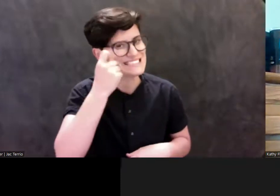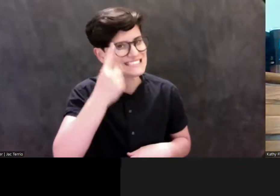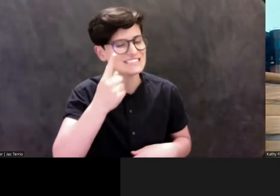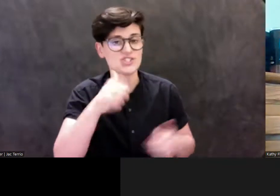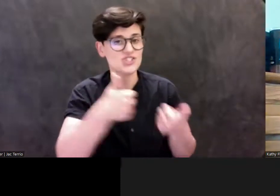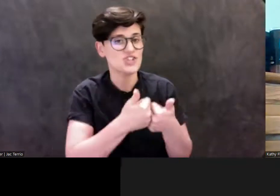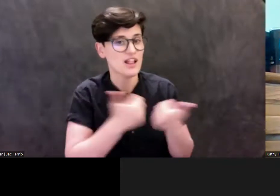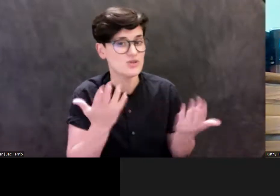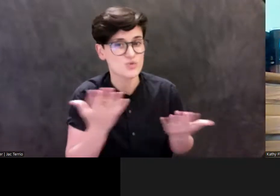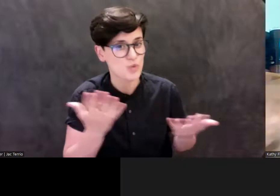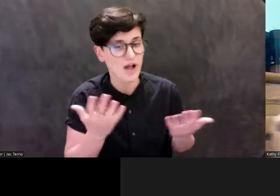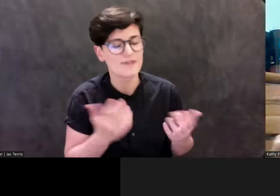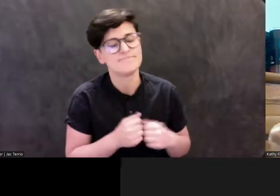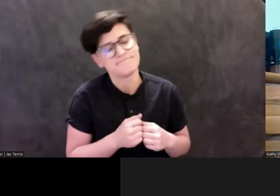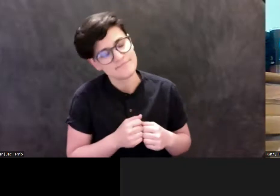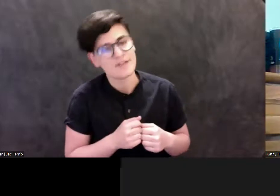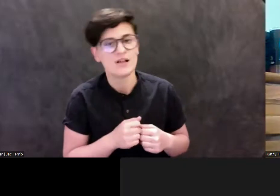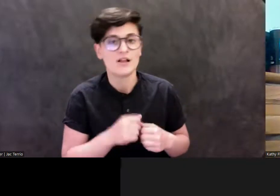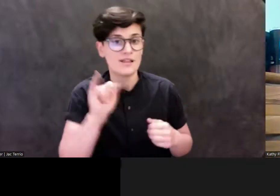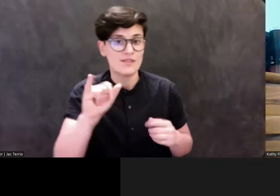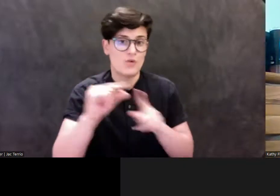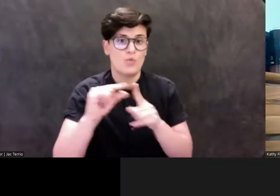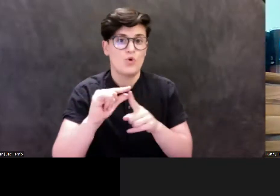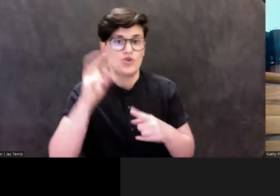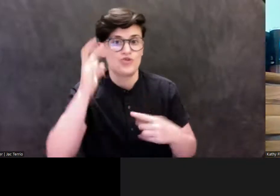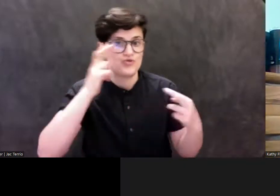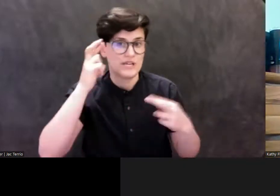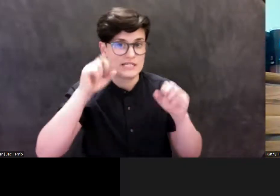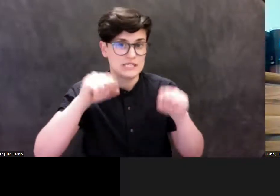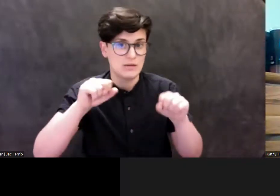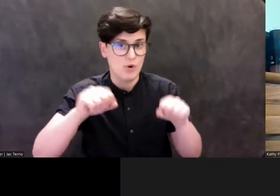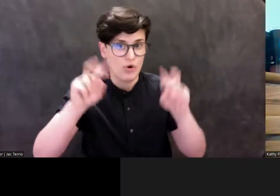the word reasonable is included in the statute.